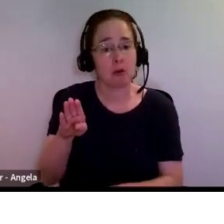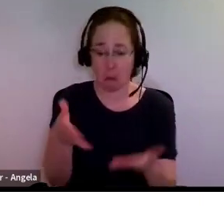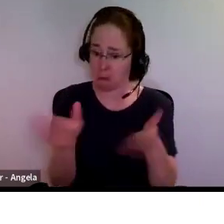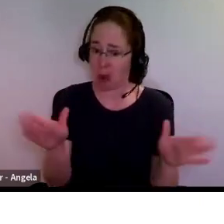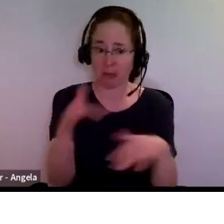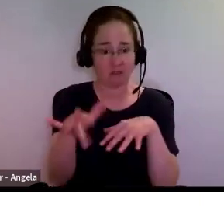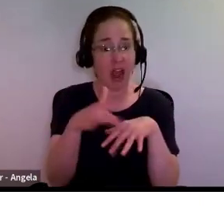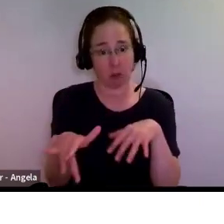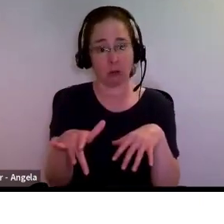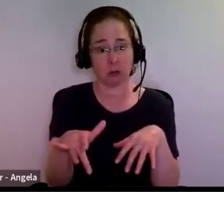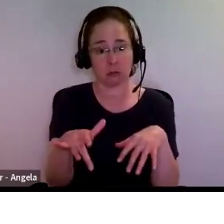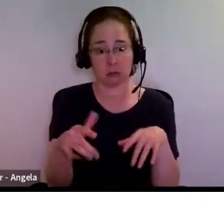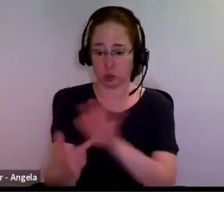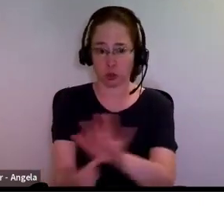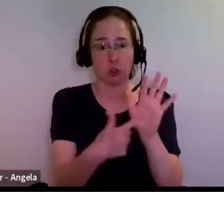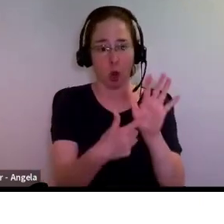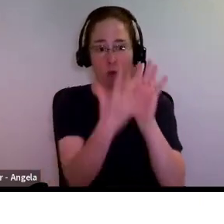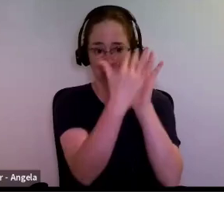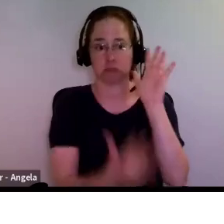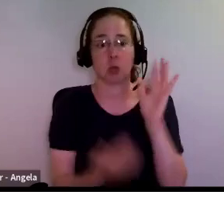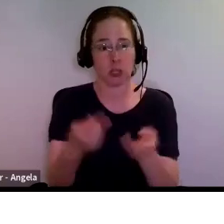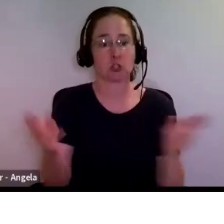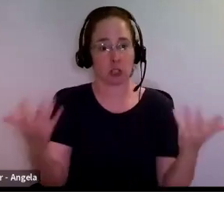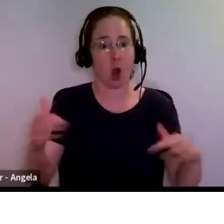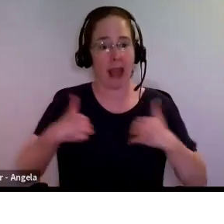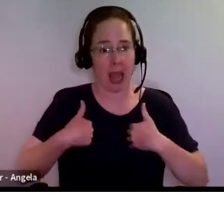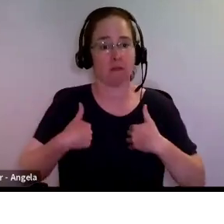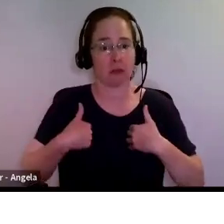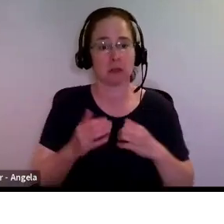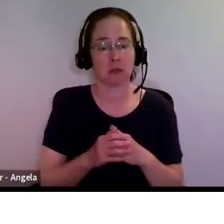show those resources that already exist to support